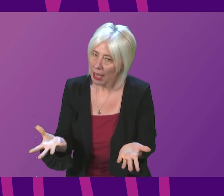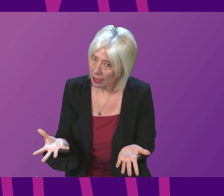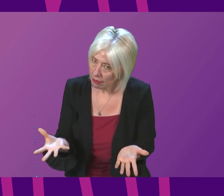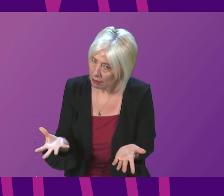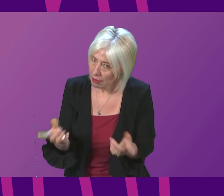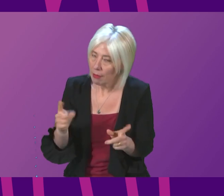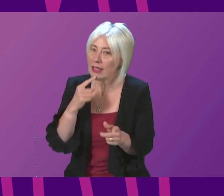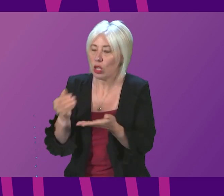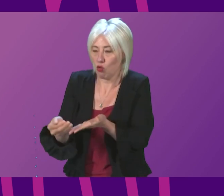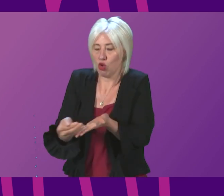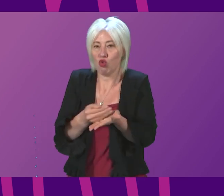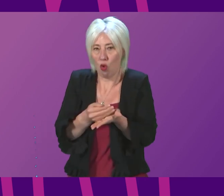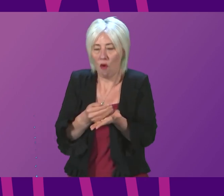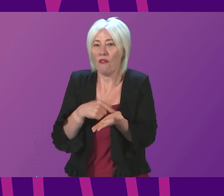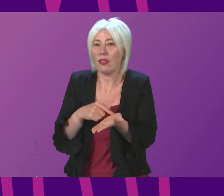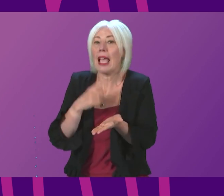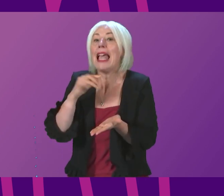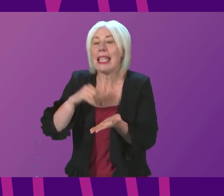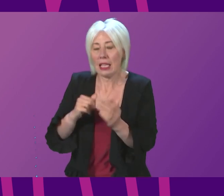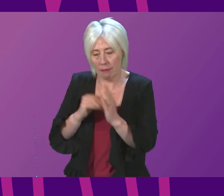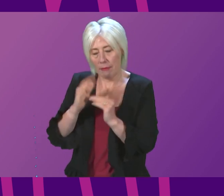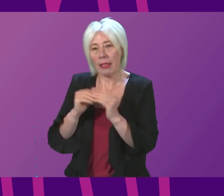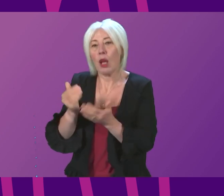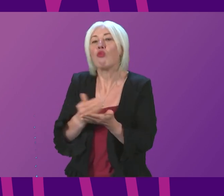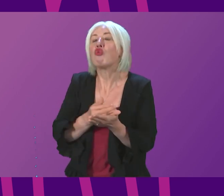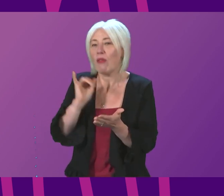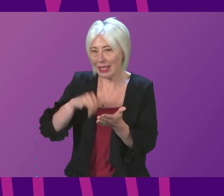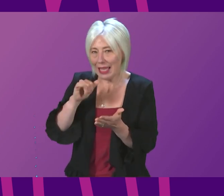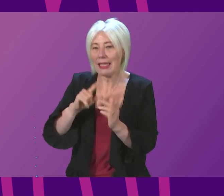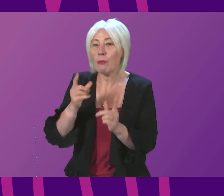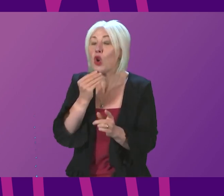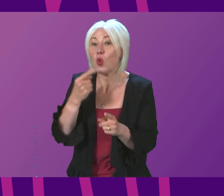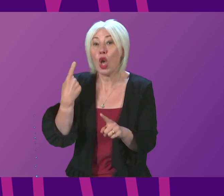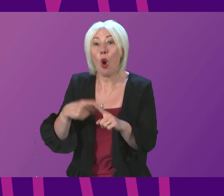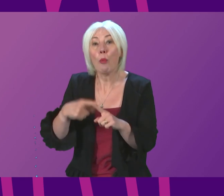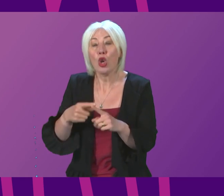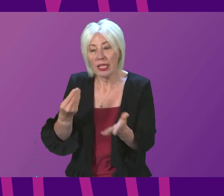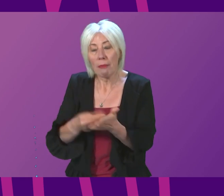that although it is a good thing to build reserves, using emergency money to do so is not.